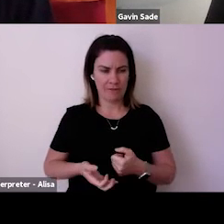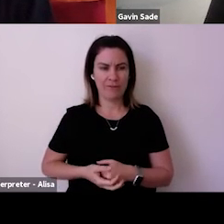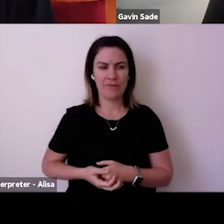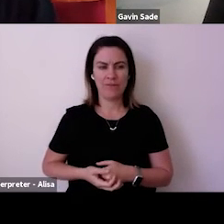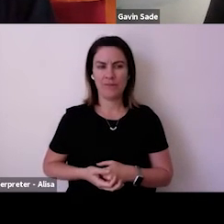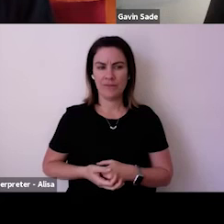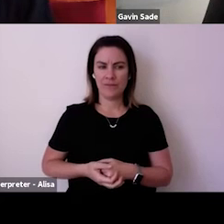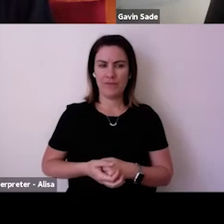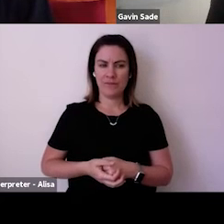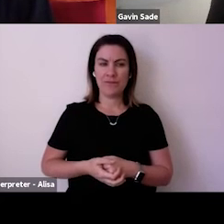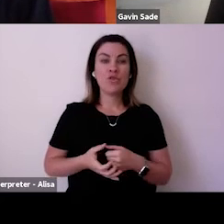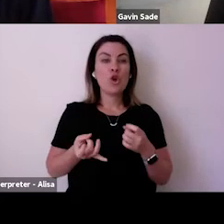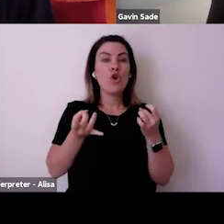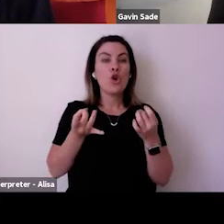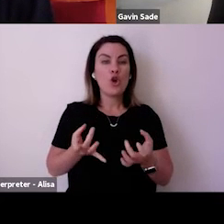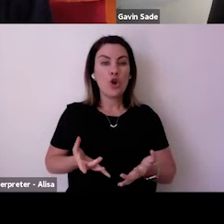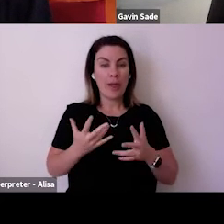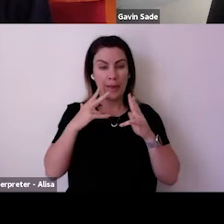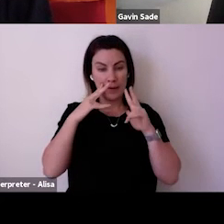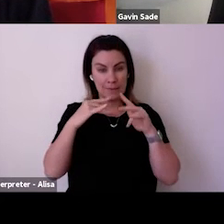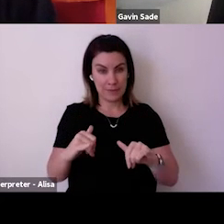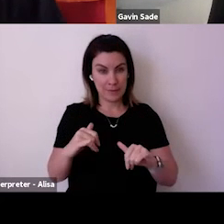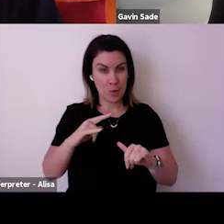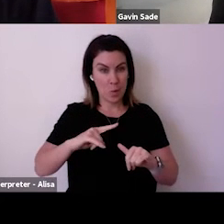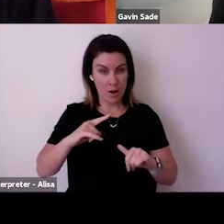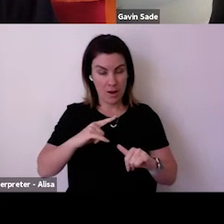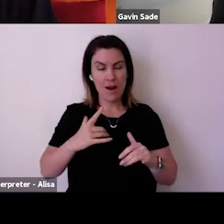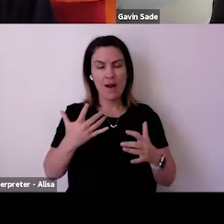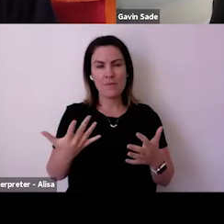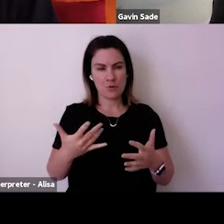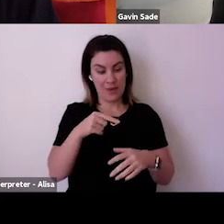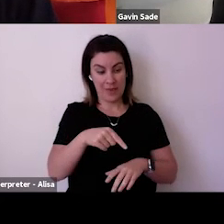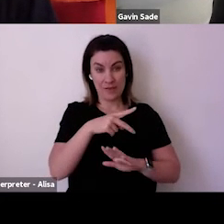I say an early assessment because programs like QUT